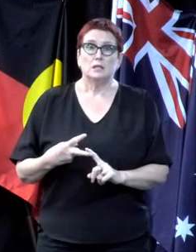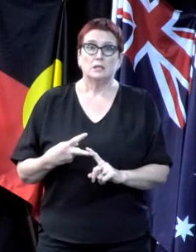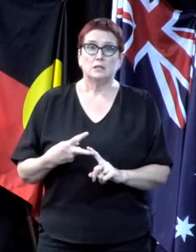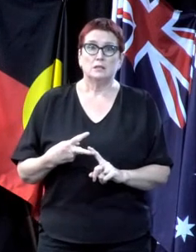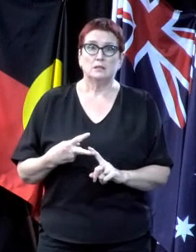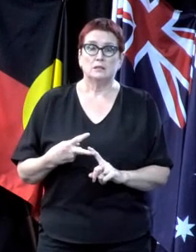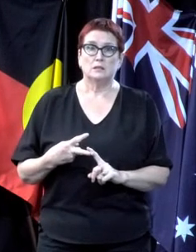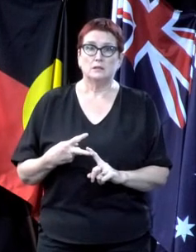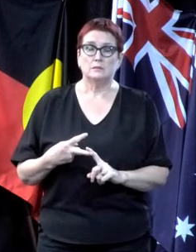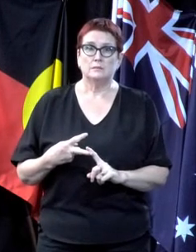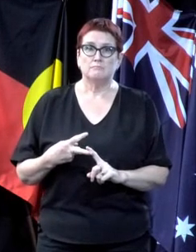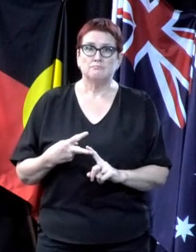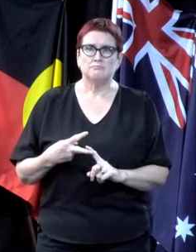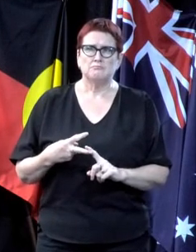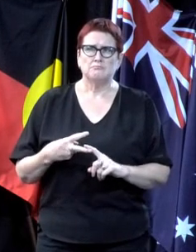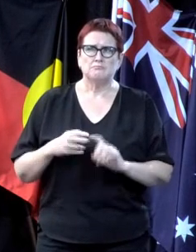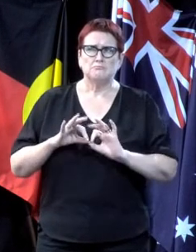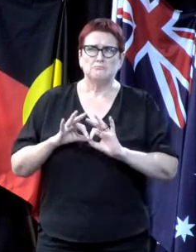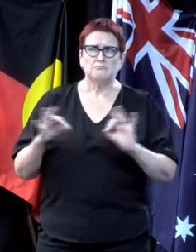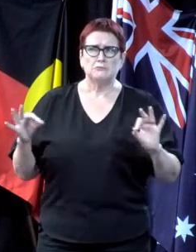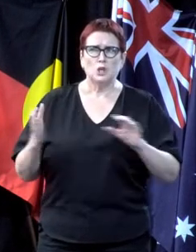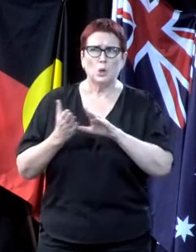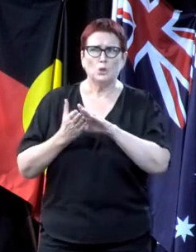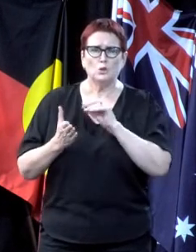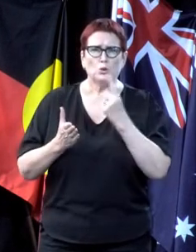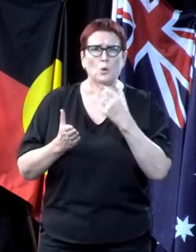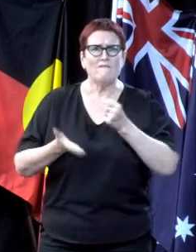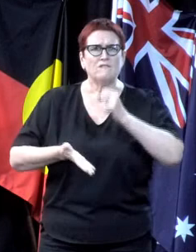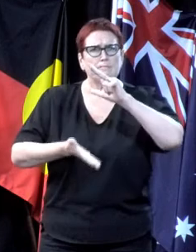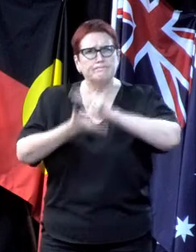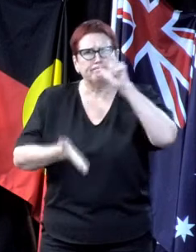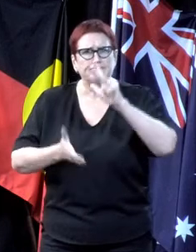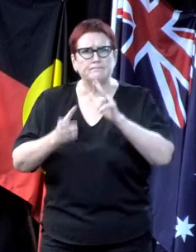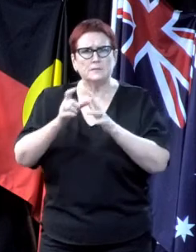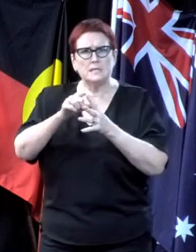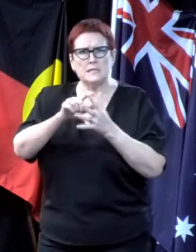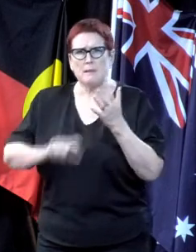disability as in verified students with a disability, but there may be some that are on the NCCD data.